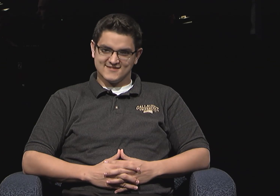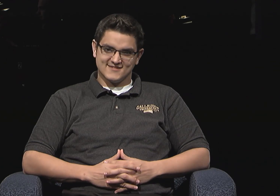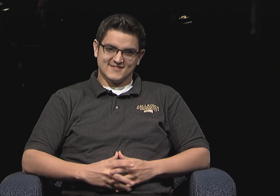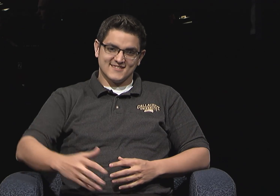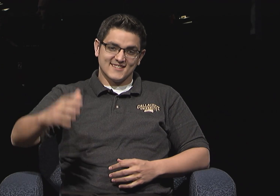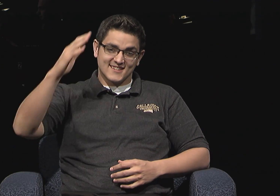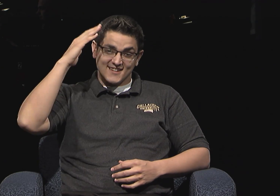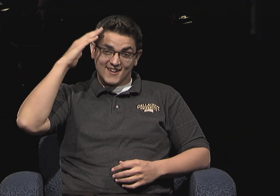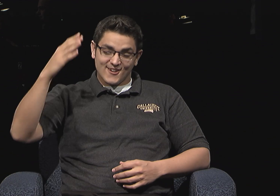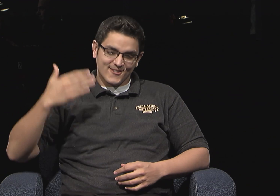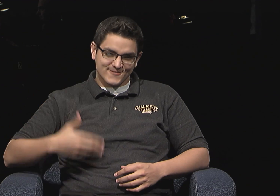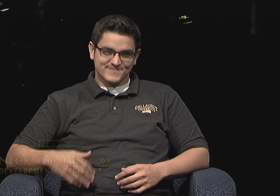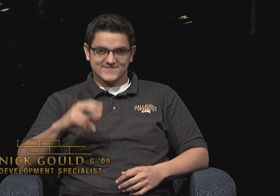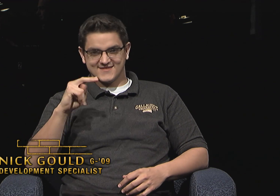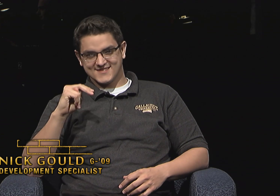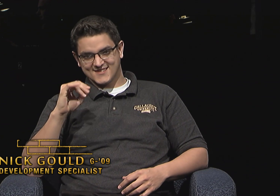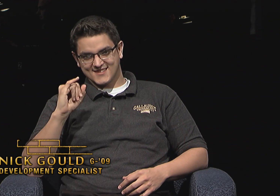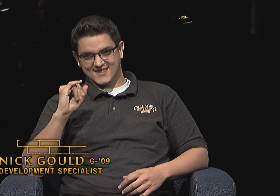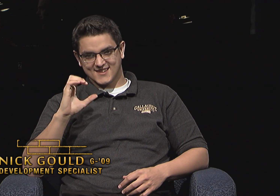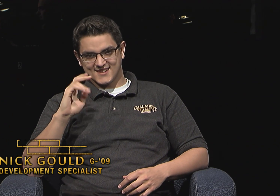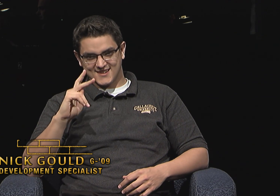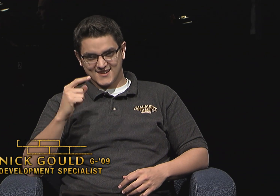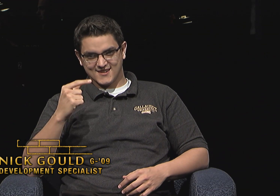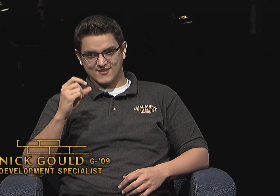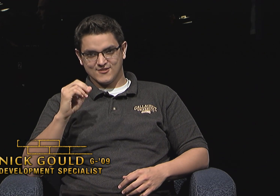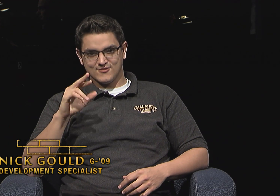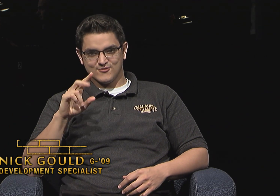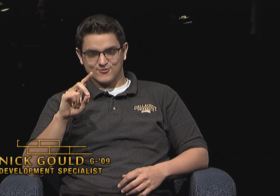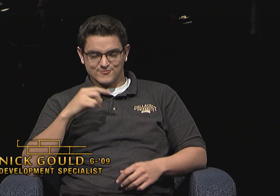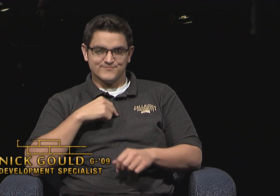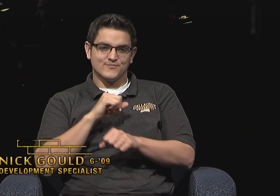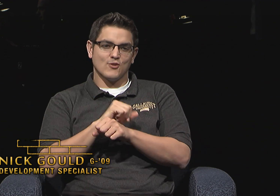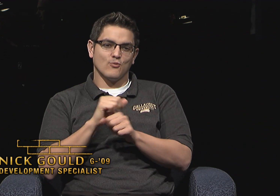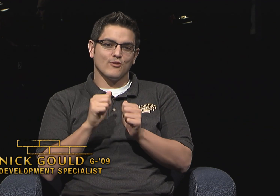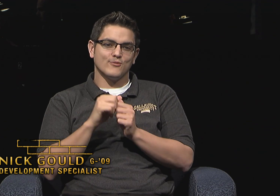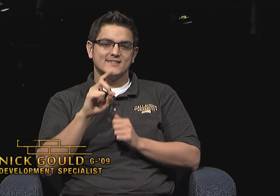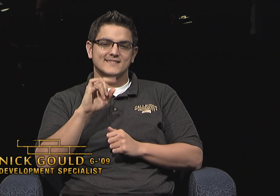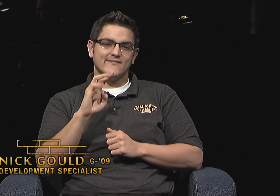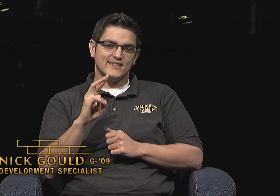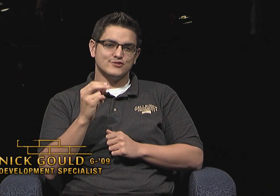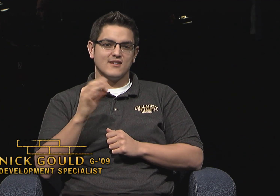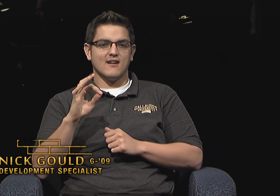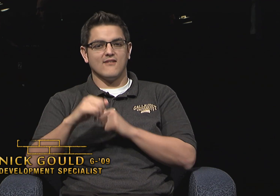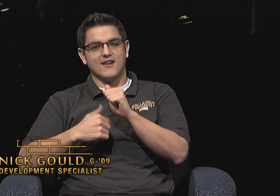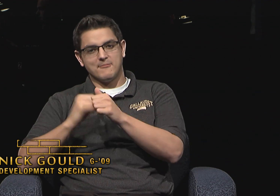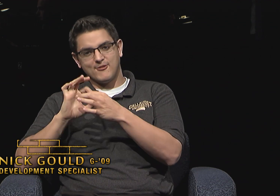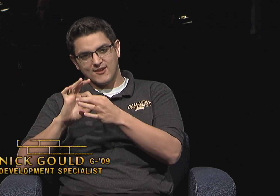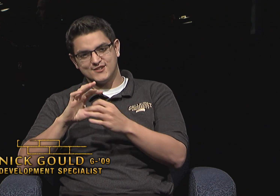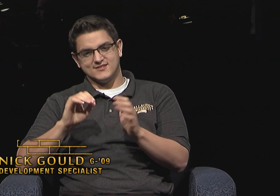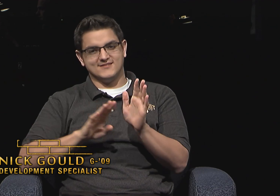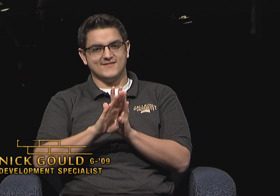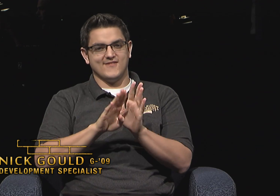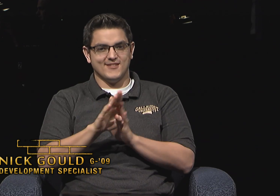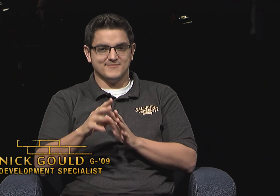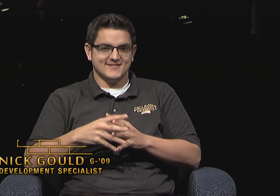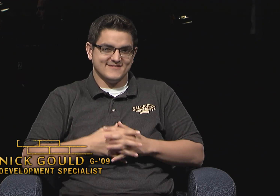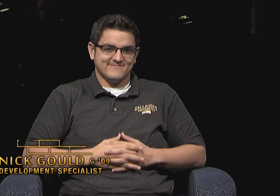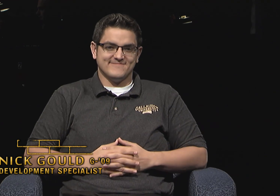And I'm Nick Gould. I work in the Division of Alumni Relations and Development.